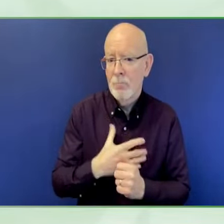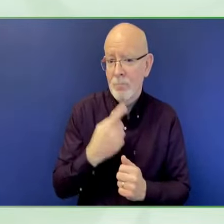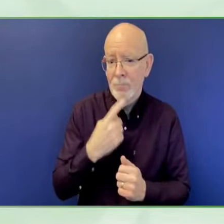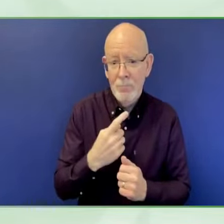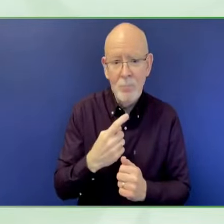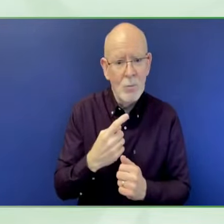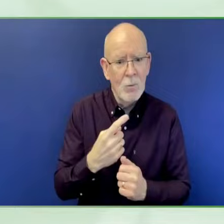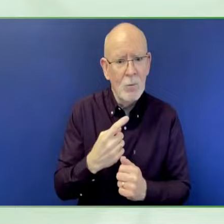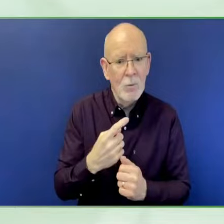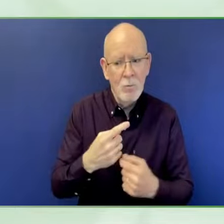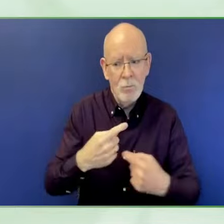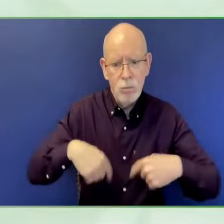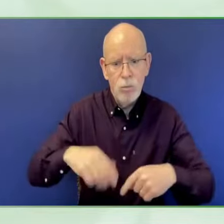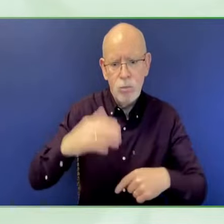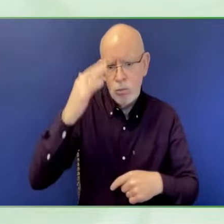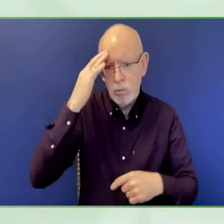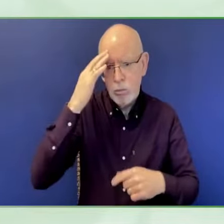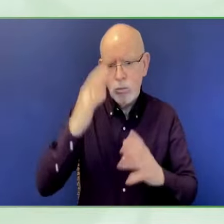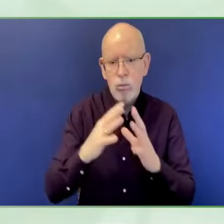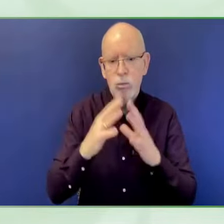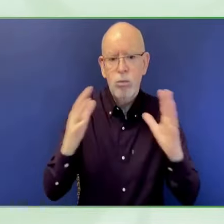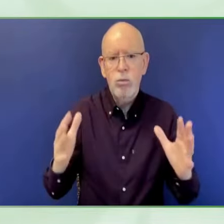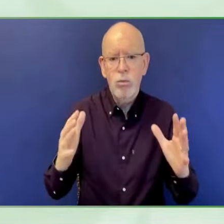intellectual disabilities and mental health and not just move